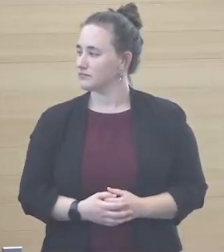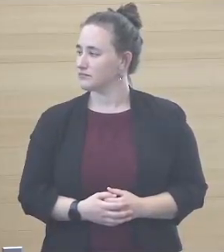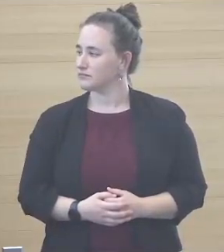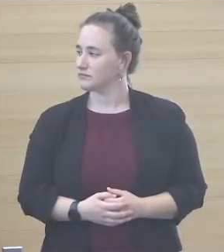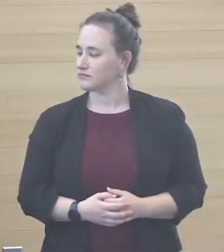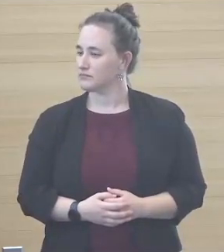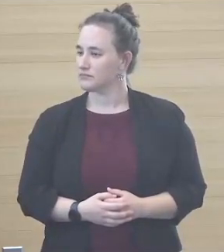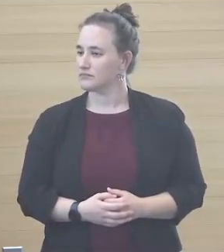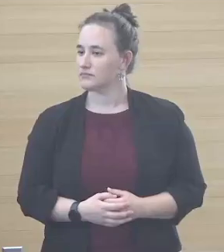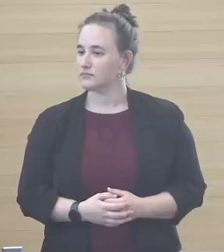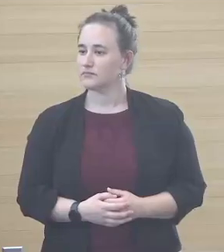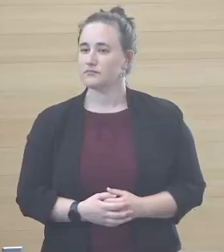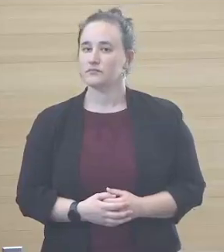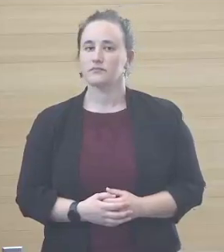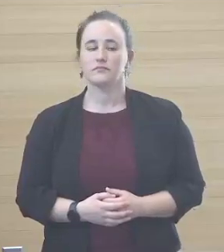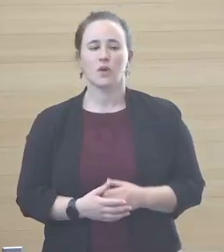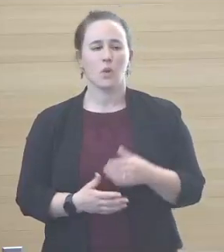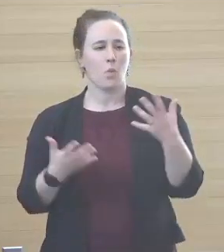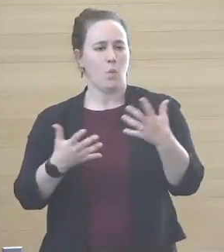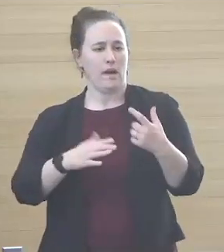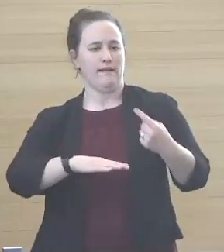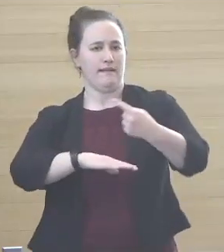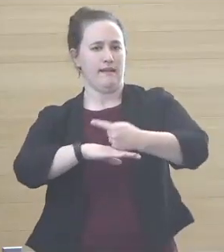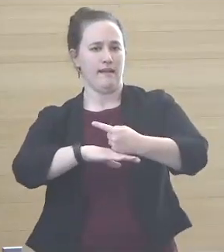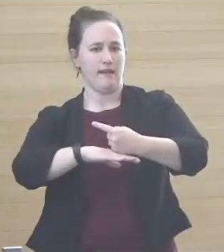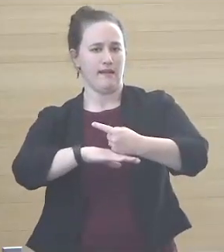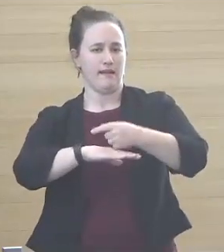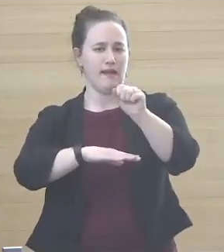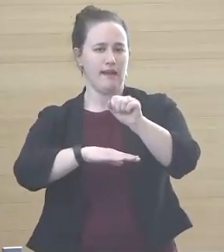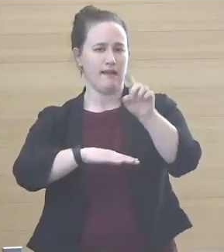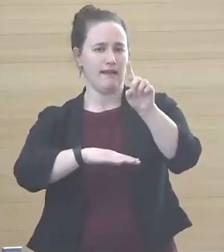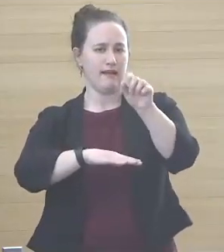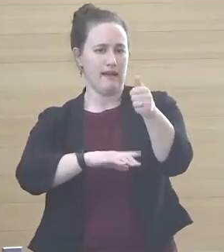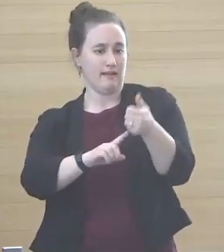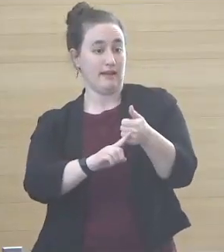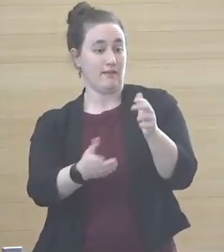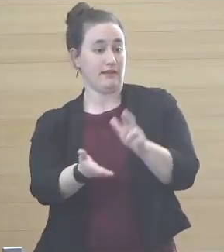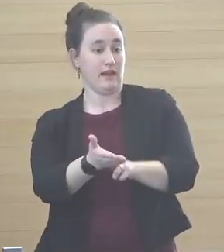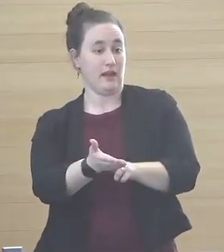On what date was the American Disability Act sign?